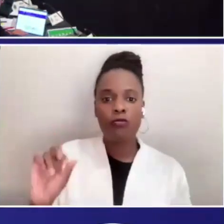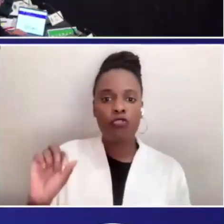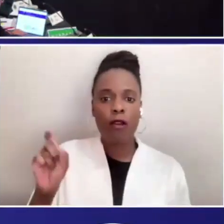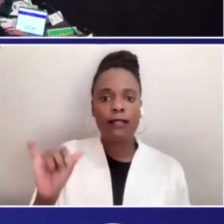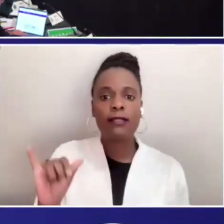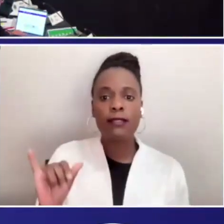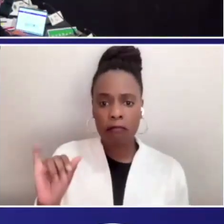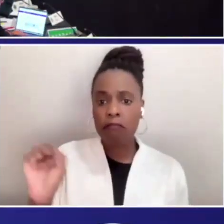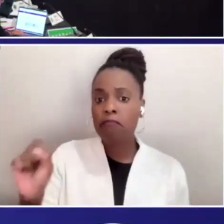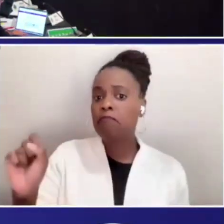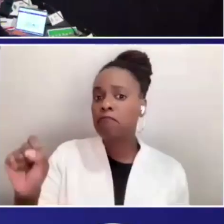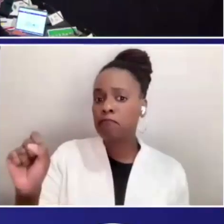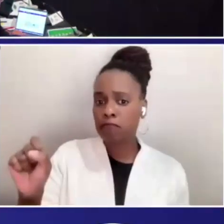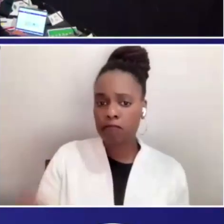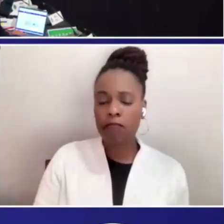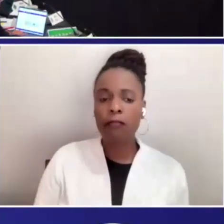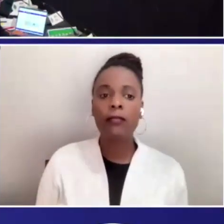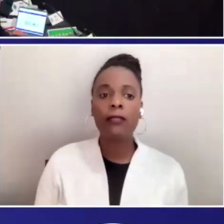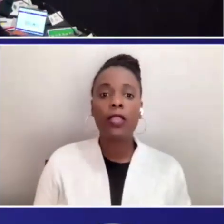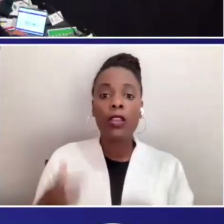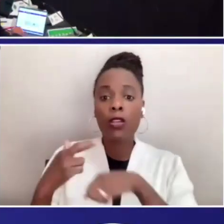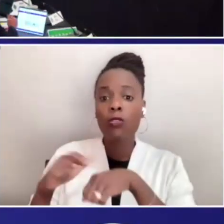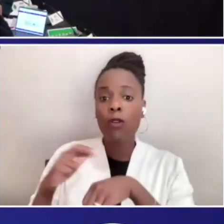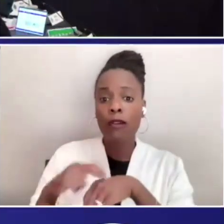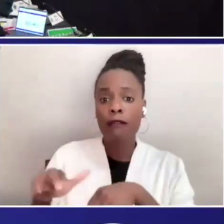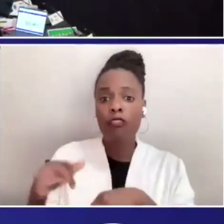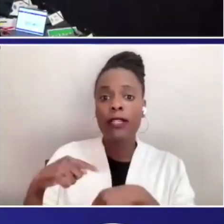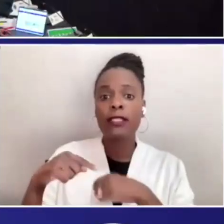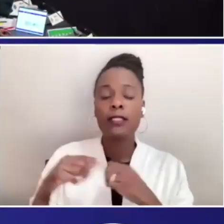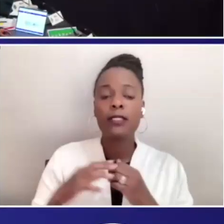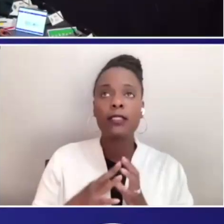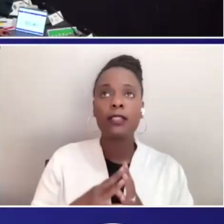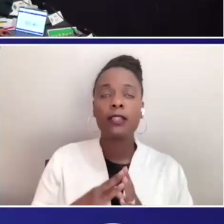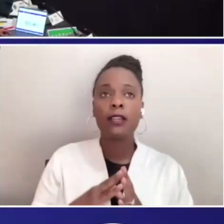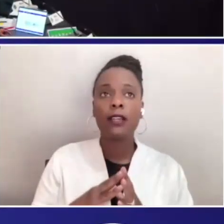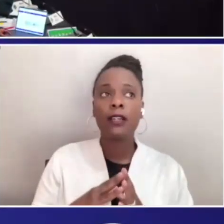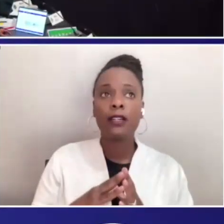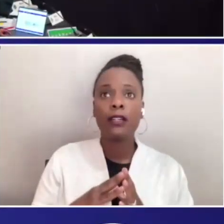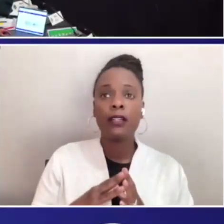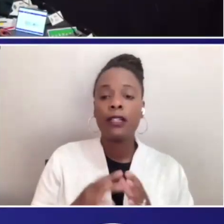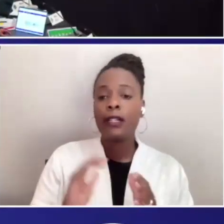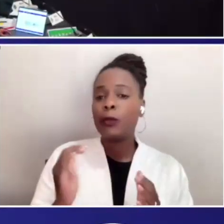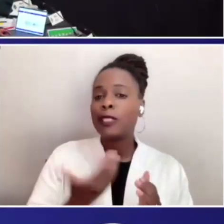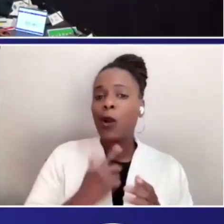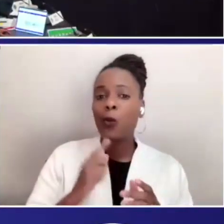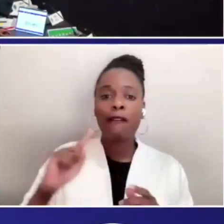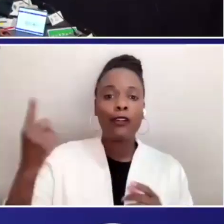That, that reference was, you know, our, our first stab at it,